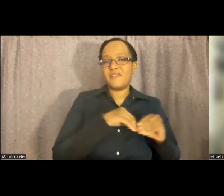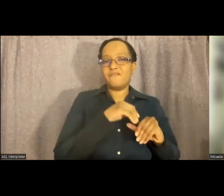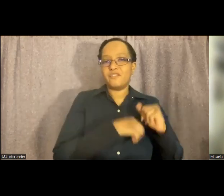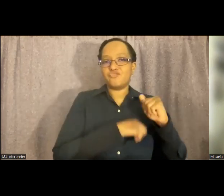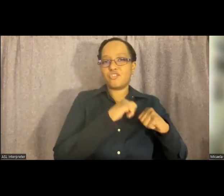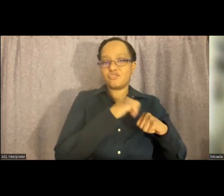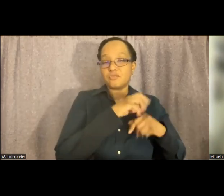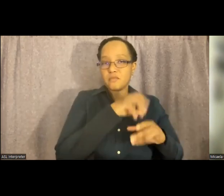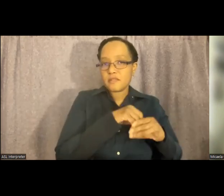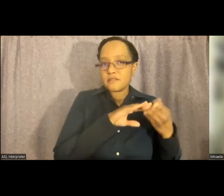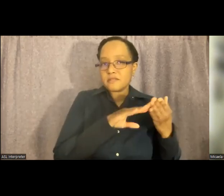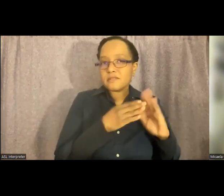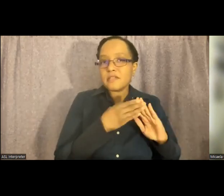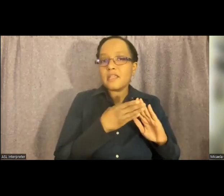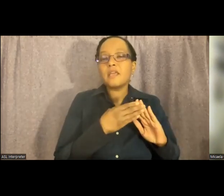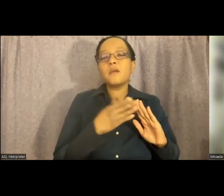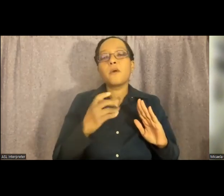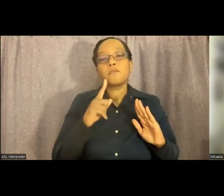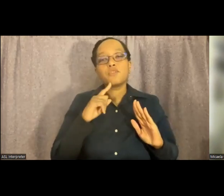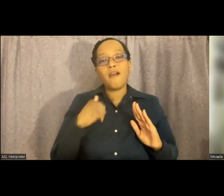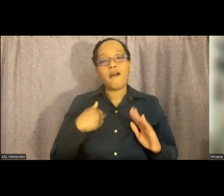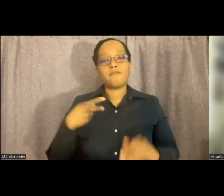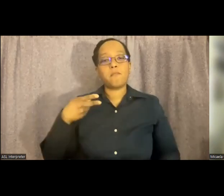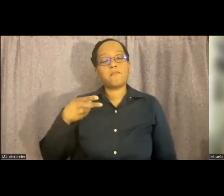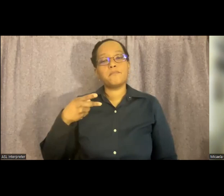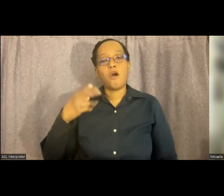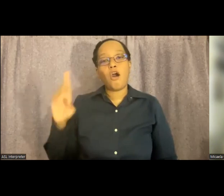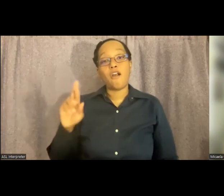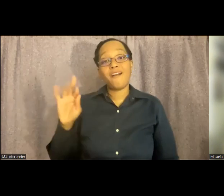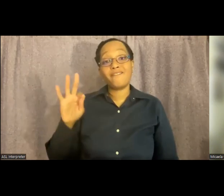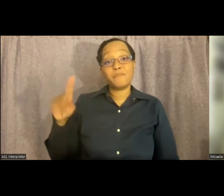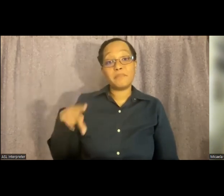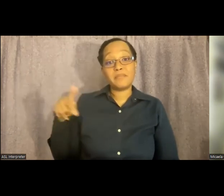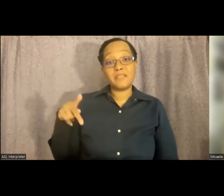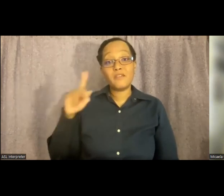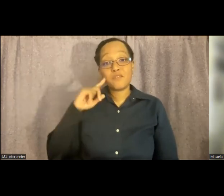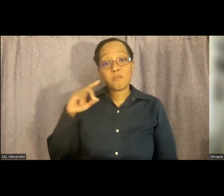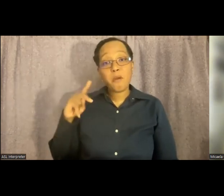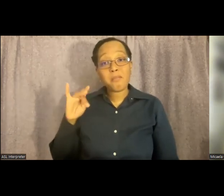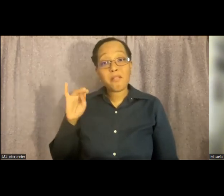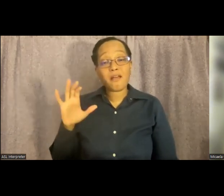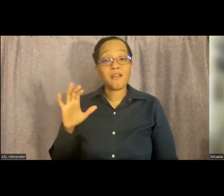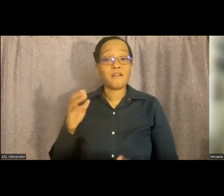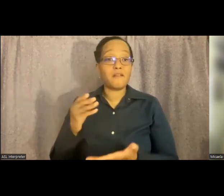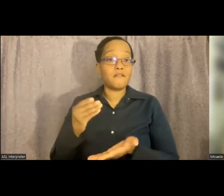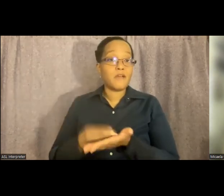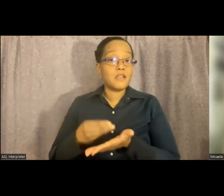sure that things like our public RFP for public funding for affordable housing in the city